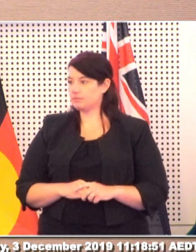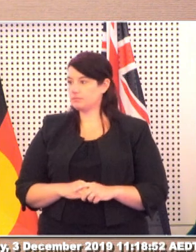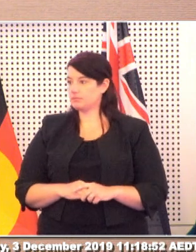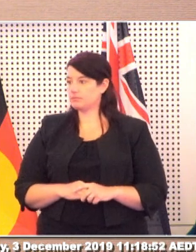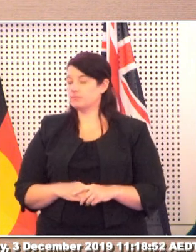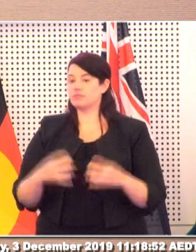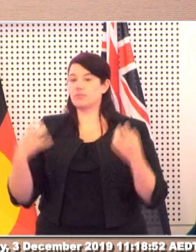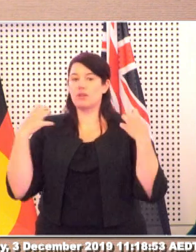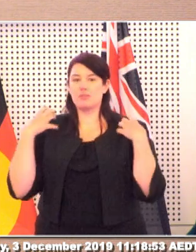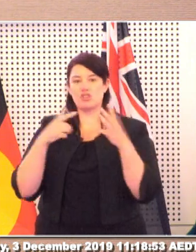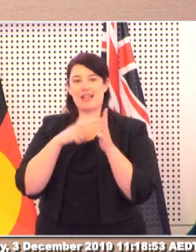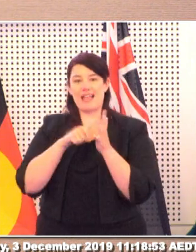you were saying was responsible for this